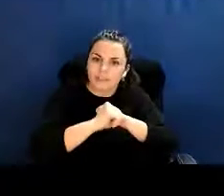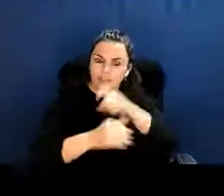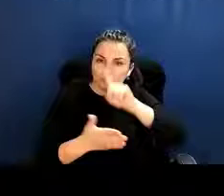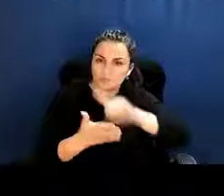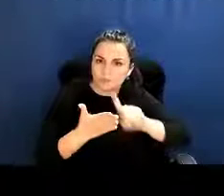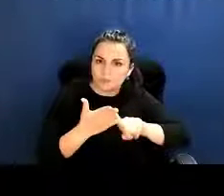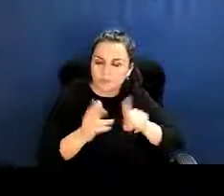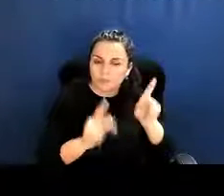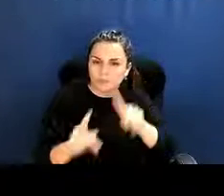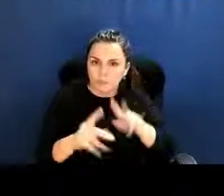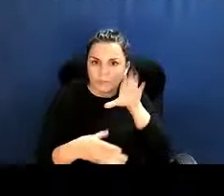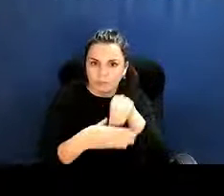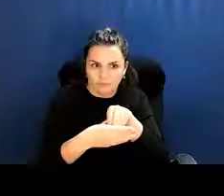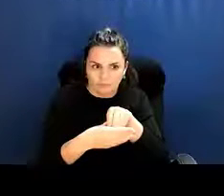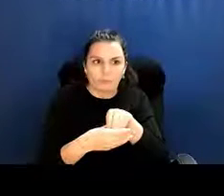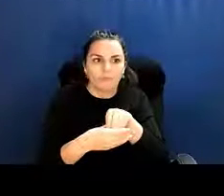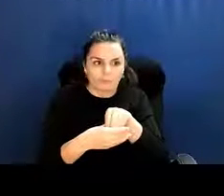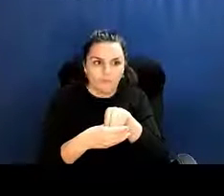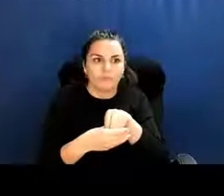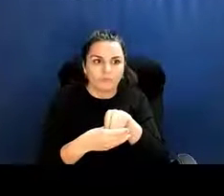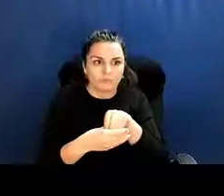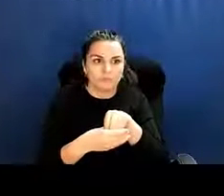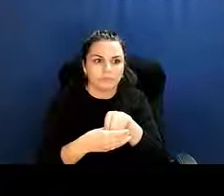B-C-D, for vulnerable populations.